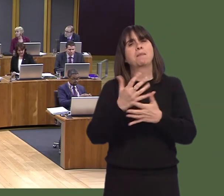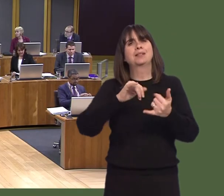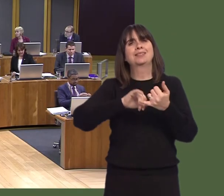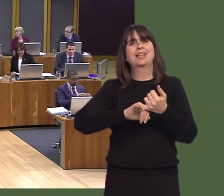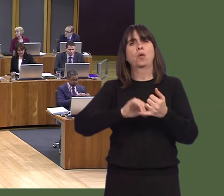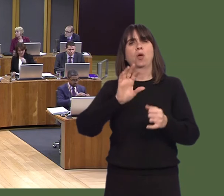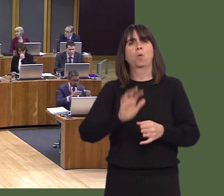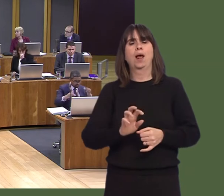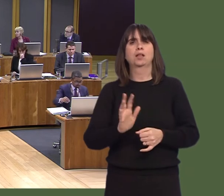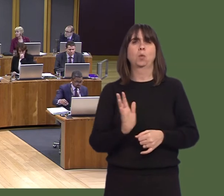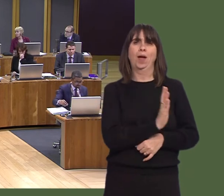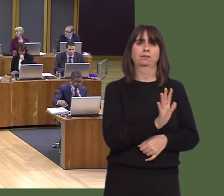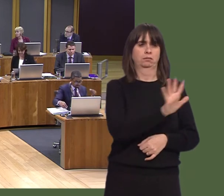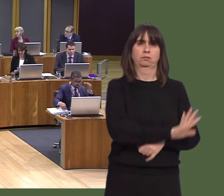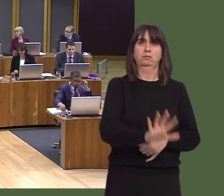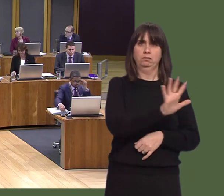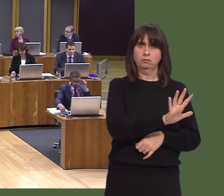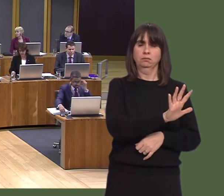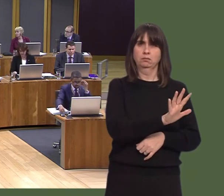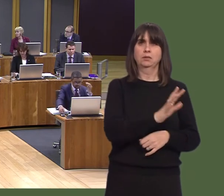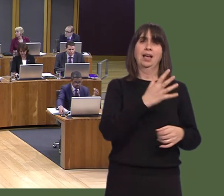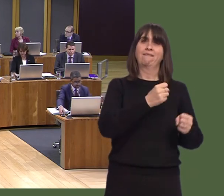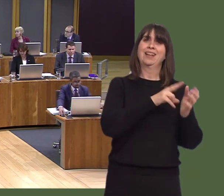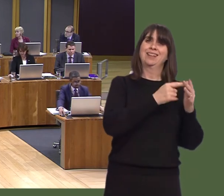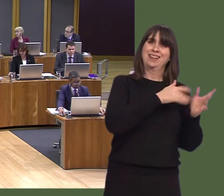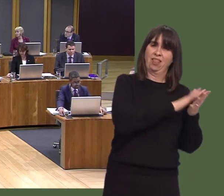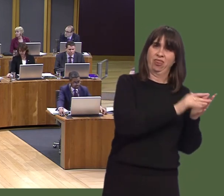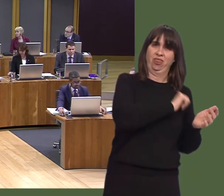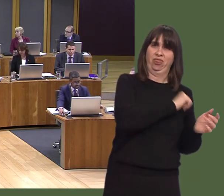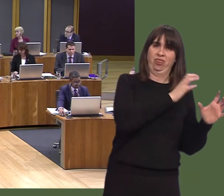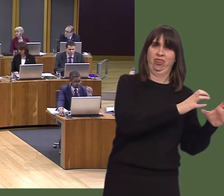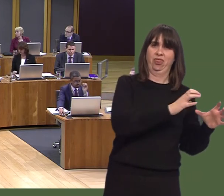Now, we know there's a consultation about re-organisation of health services in Hywel Dda.